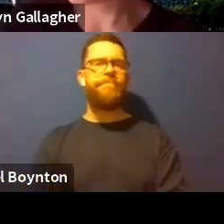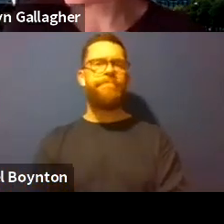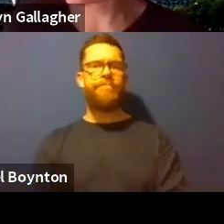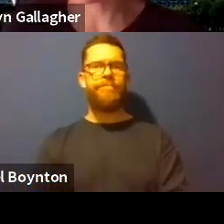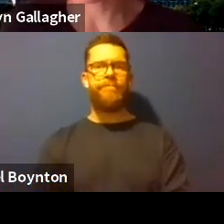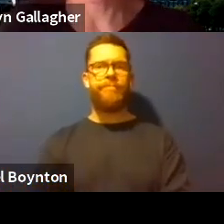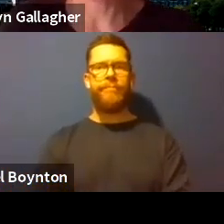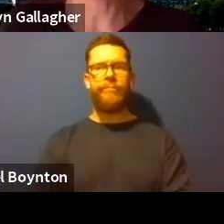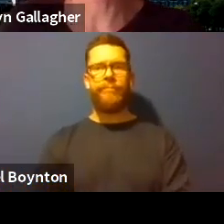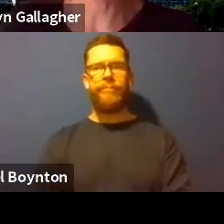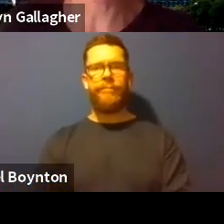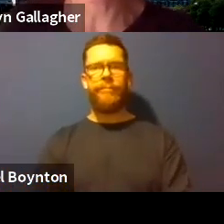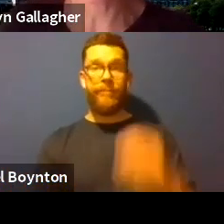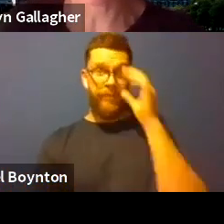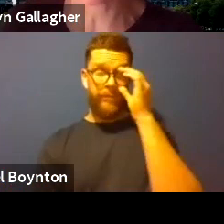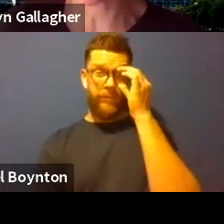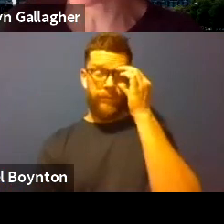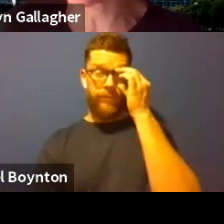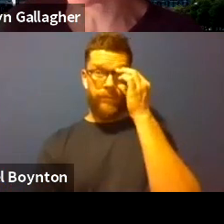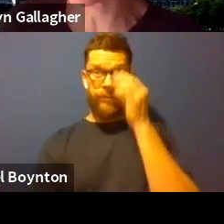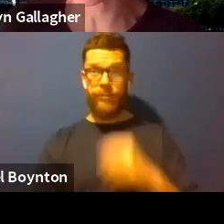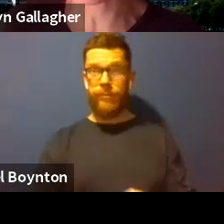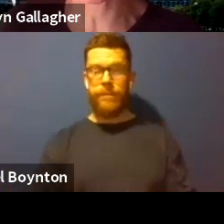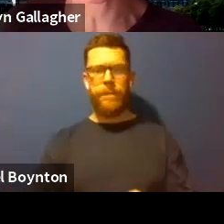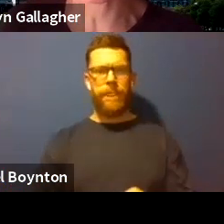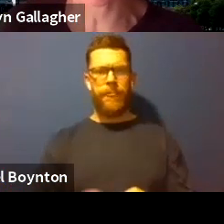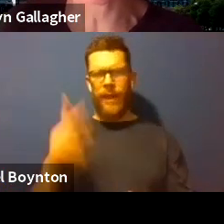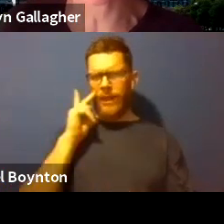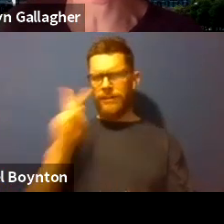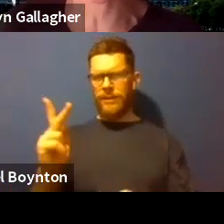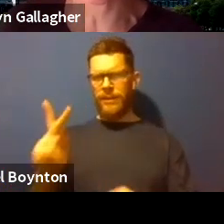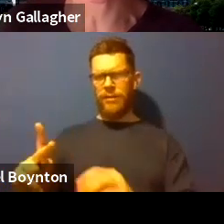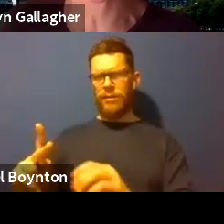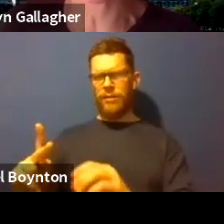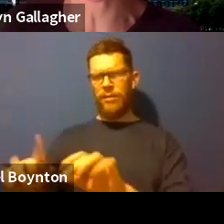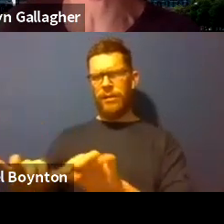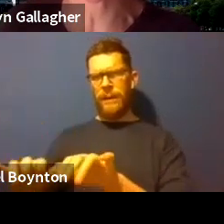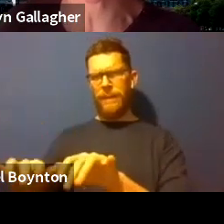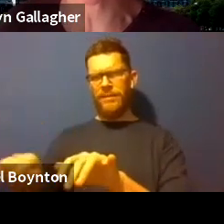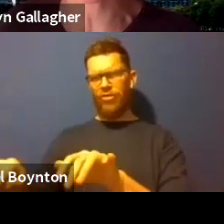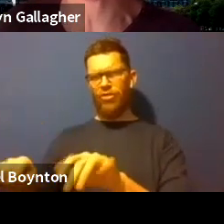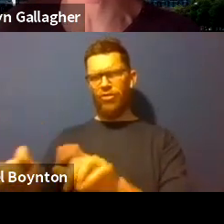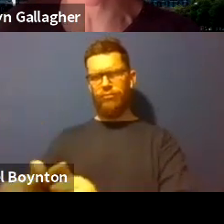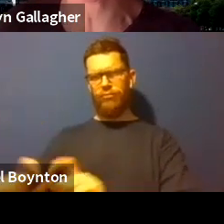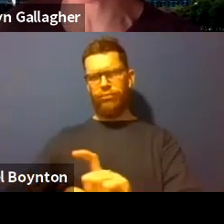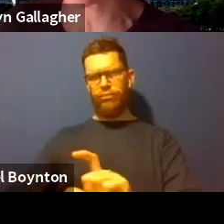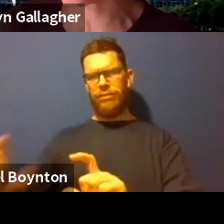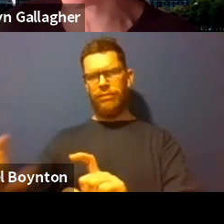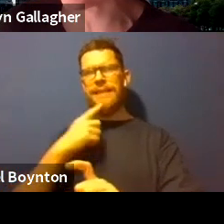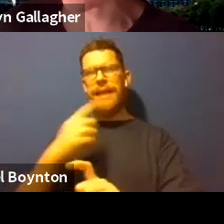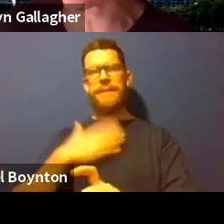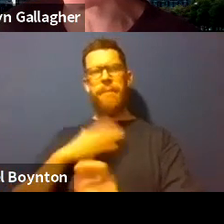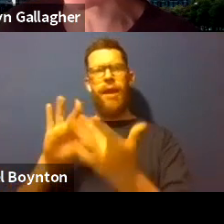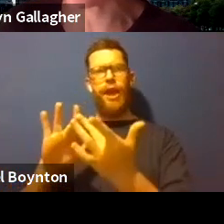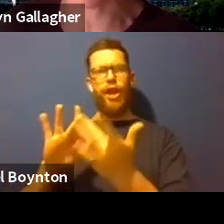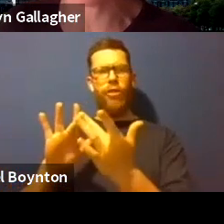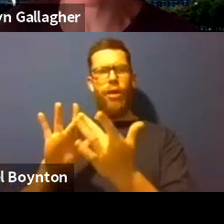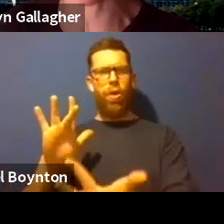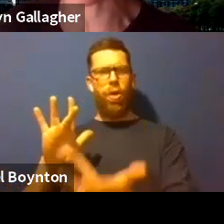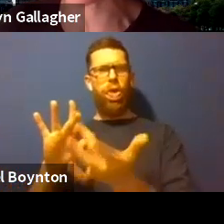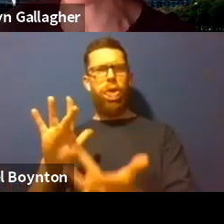Carolyn Gallagher: So I'm getting a message on my computer just so everybody knows it says my internet is unstable. So if I drop off done as you could maybe take over.